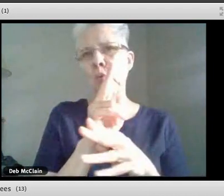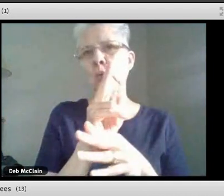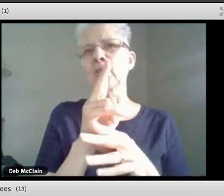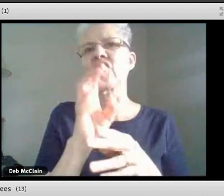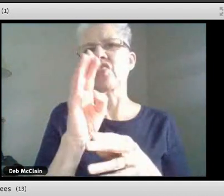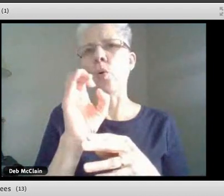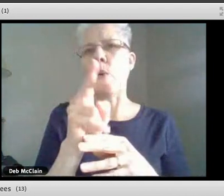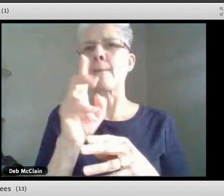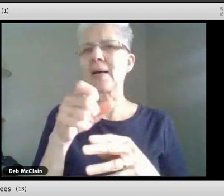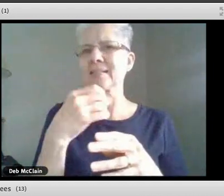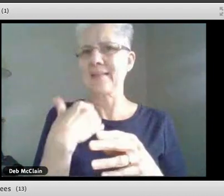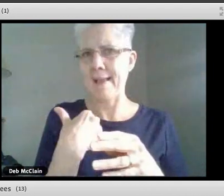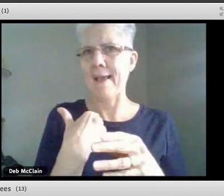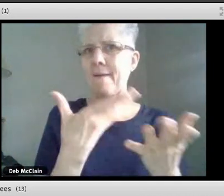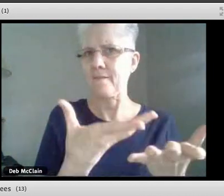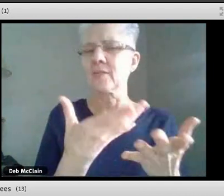in order to access your site.